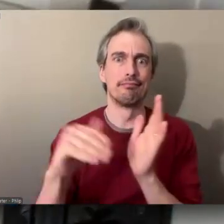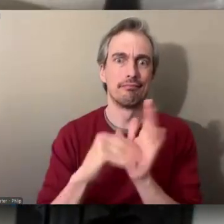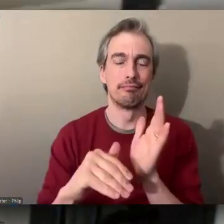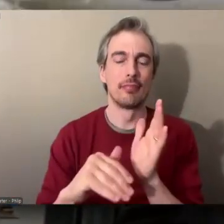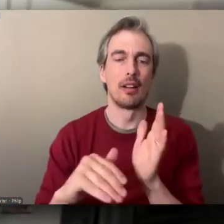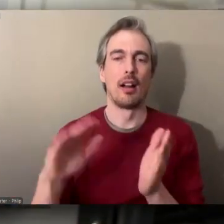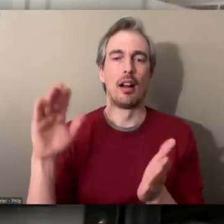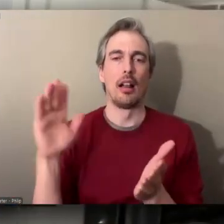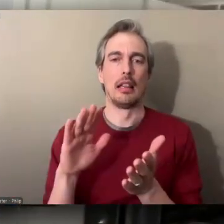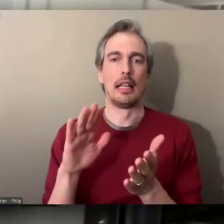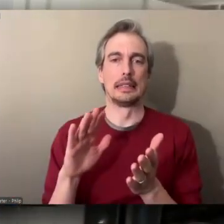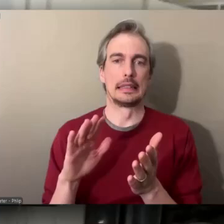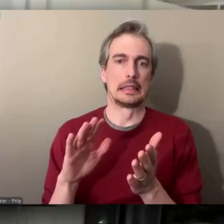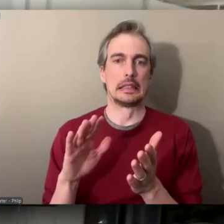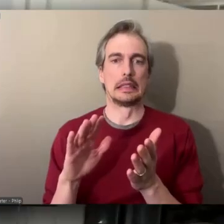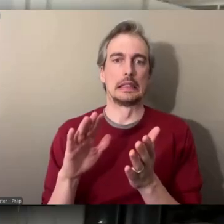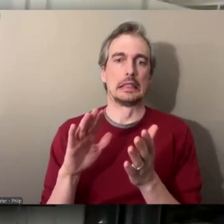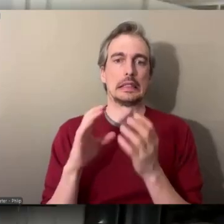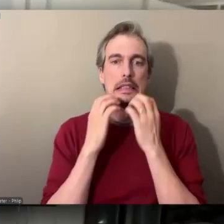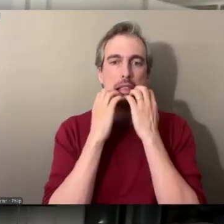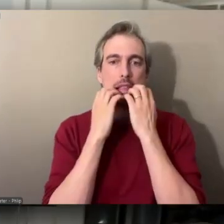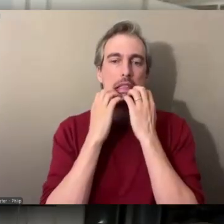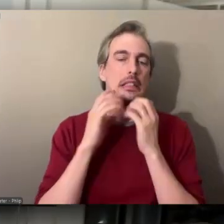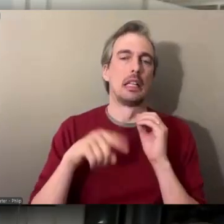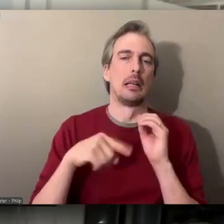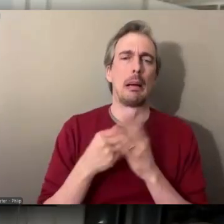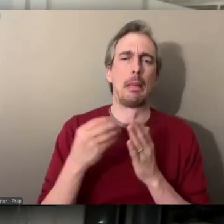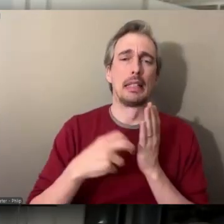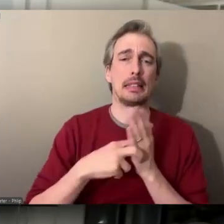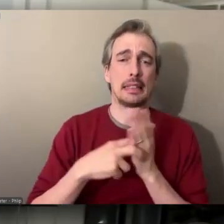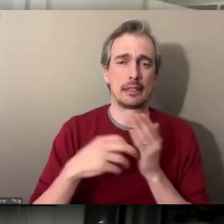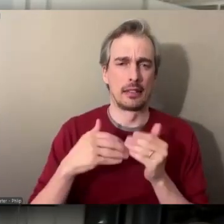that they might be on the fence of. Because it was such a terrible experience the first